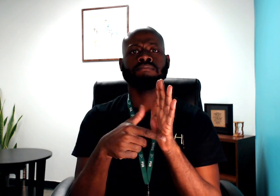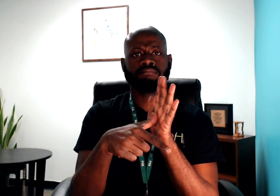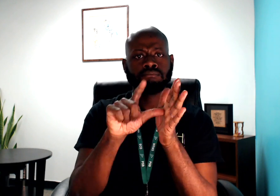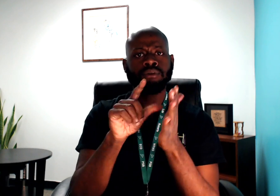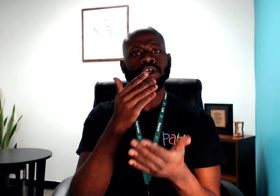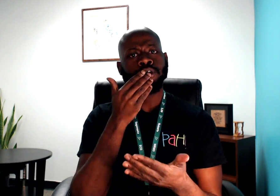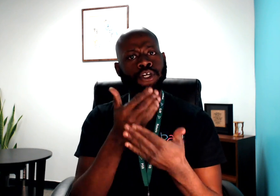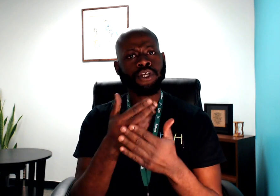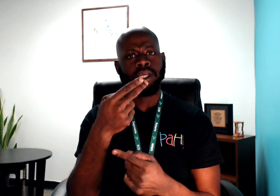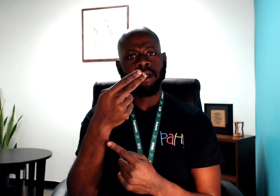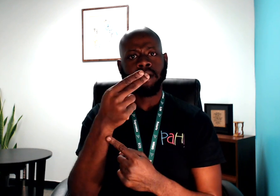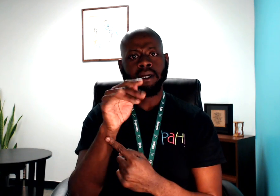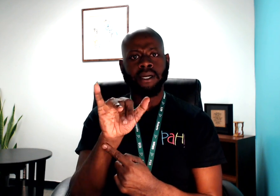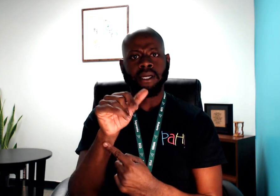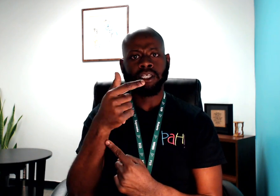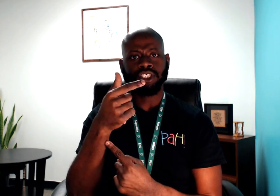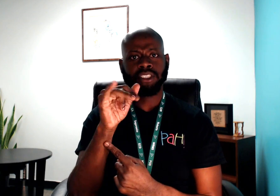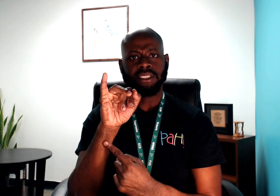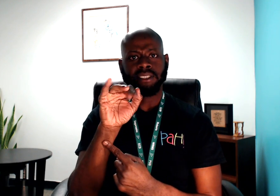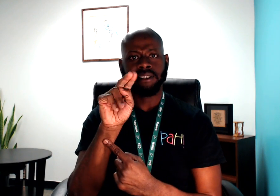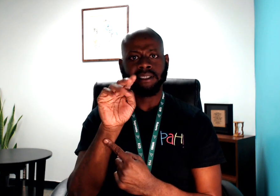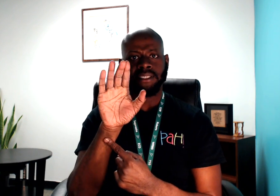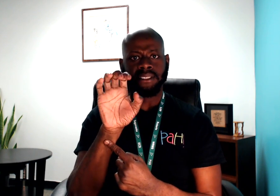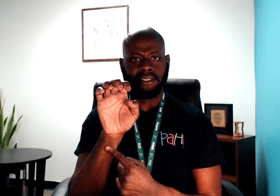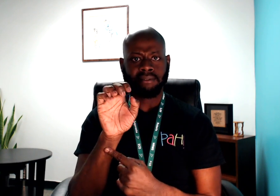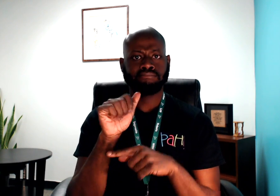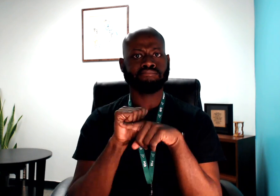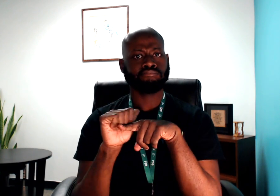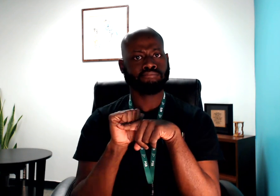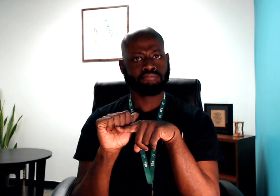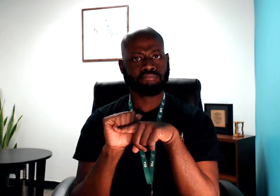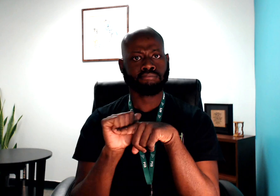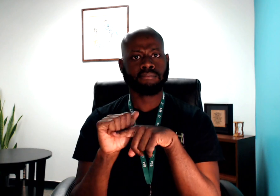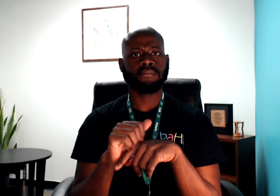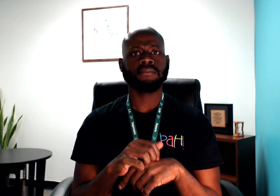Review good hygiene practices and,